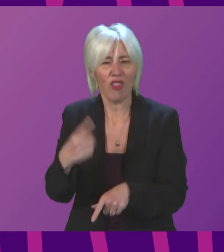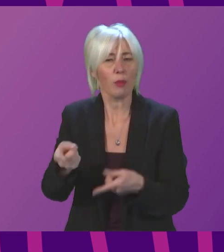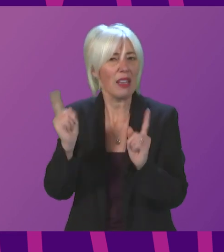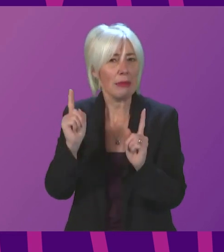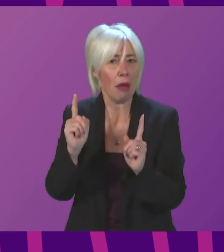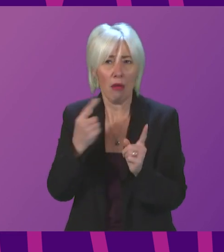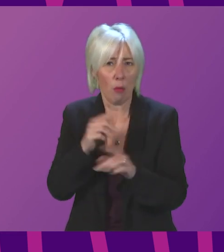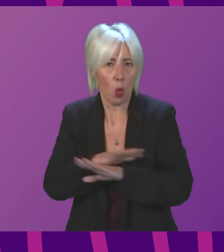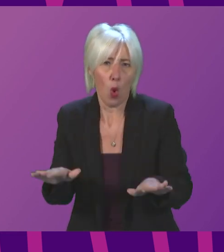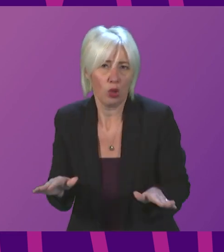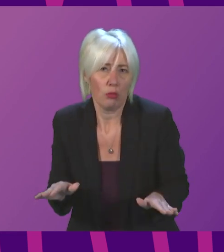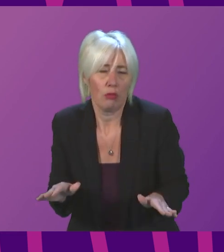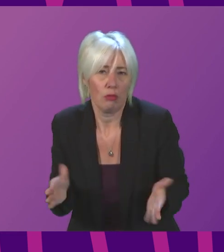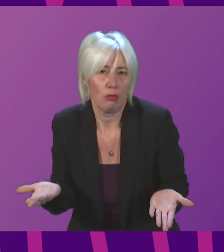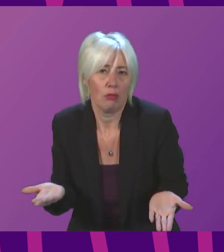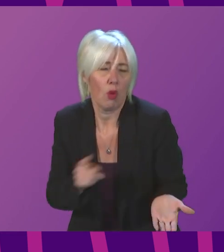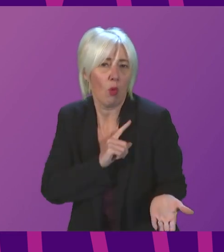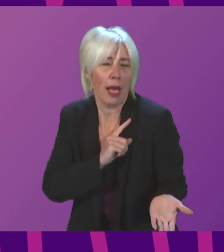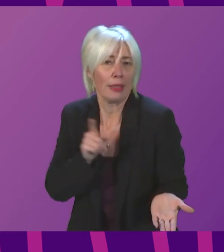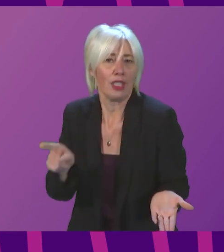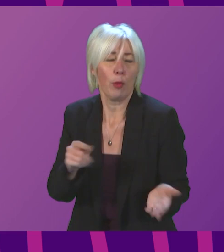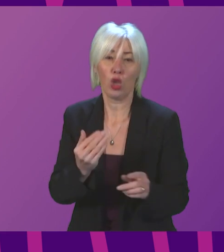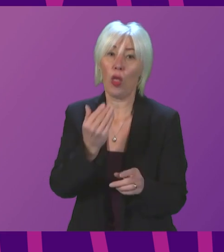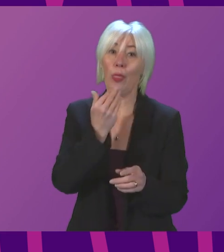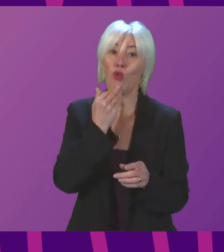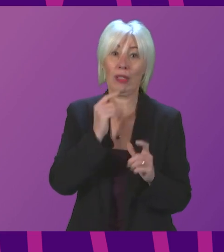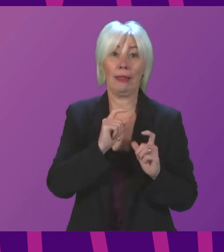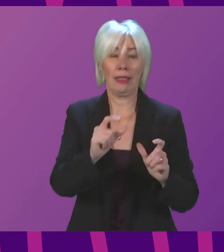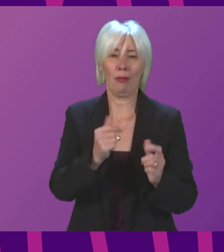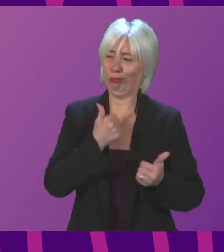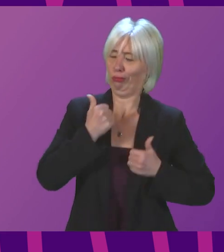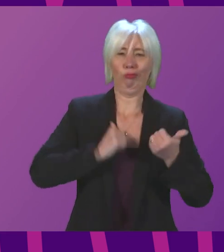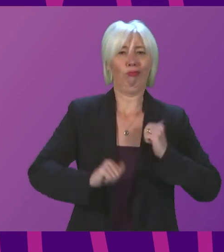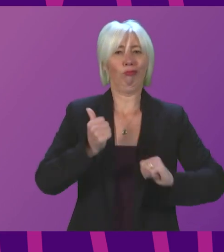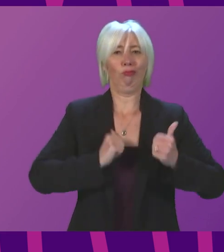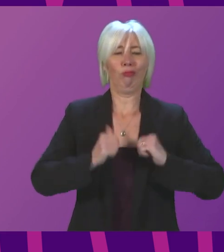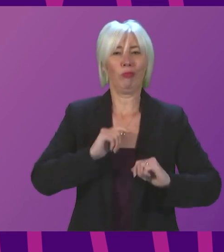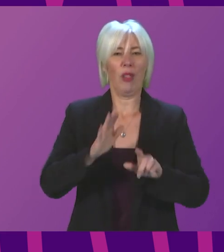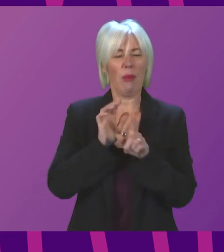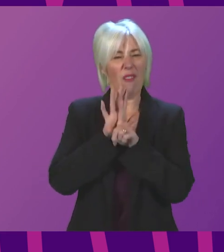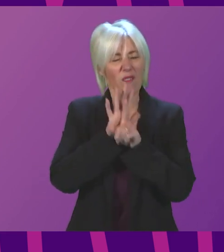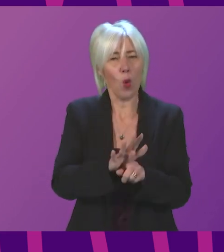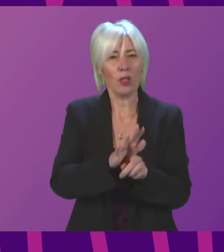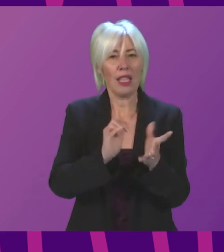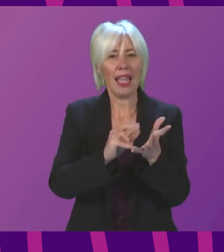they will not be. That is because, as the Greens keep boasting, they have forced the Scottish National Party into